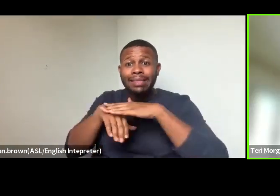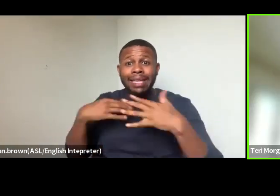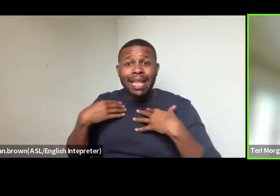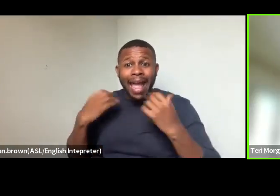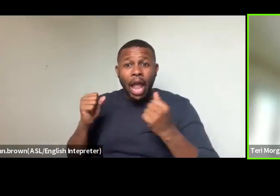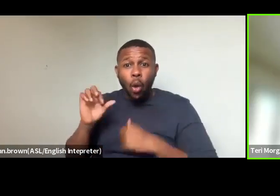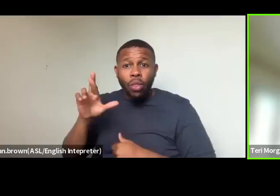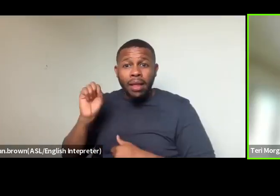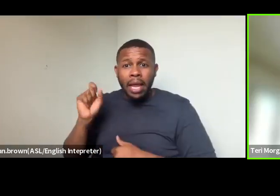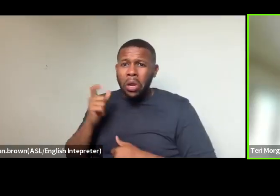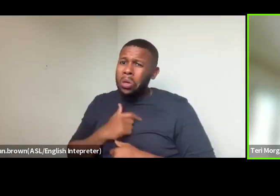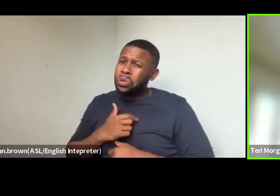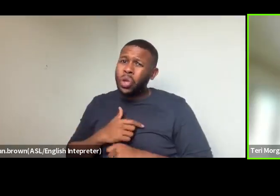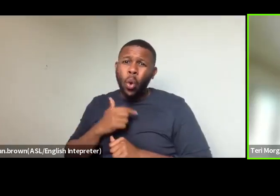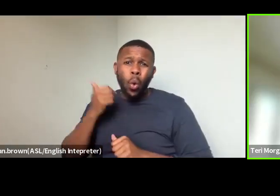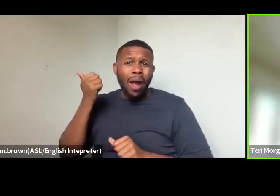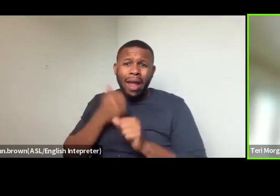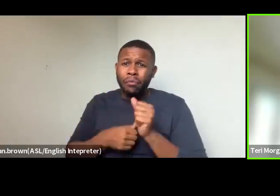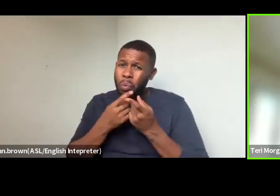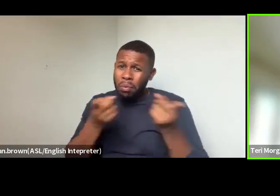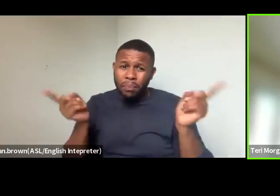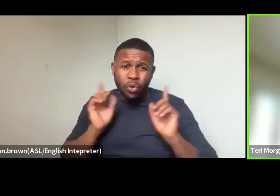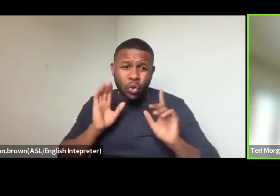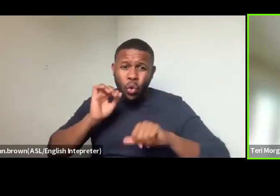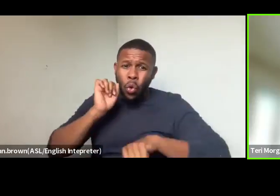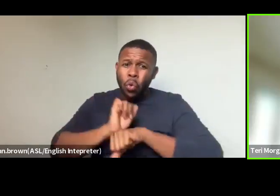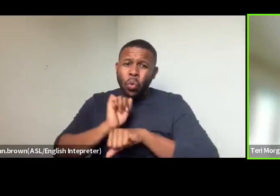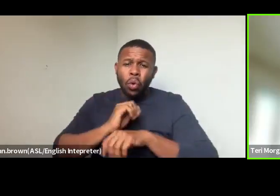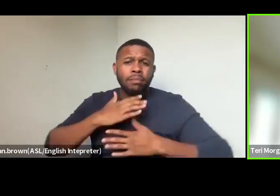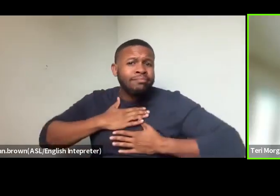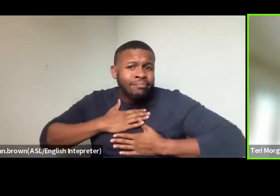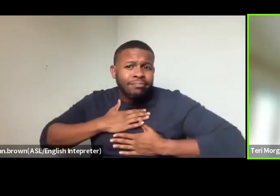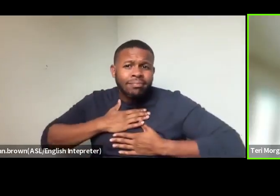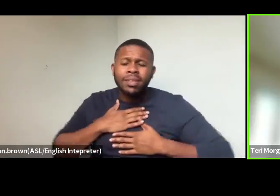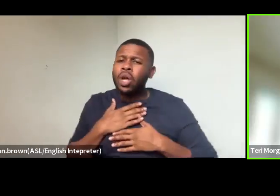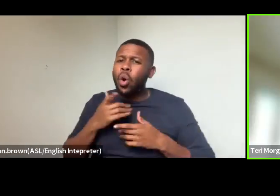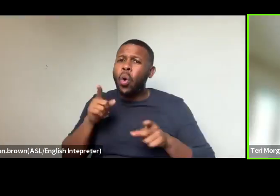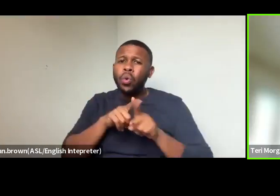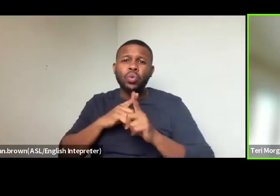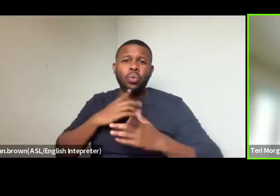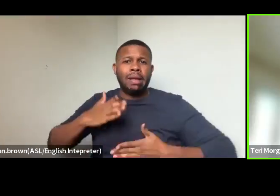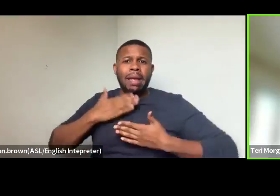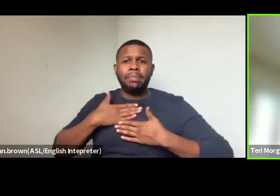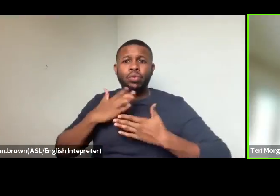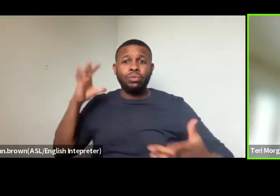and meaningful to people. You know, people with disabilities and others.